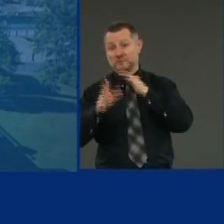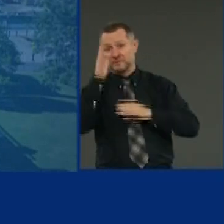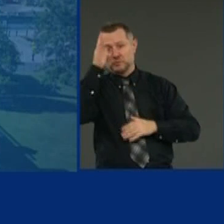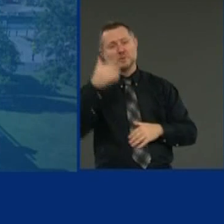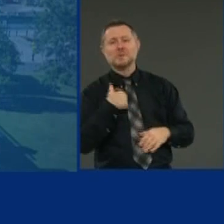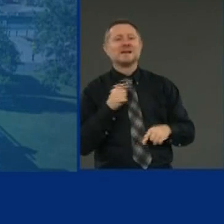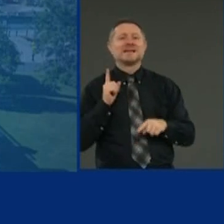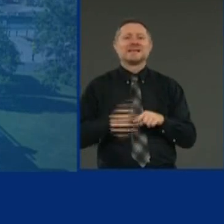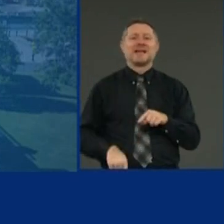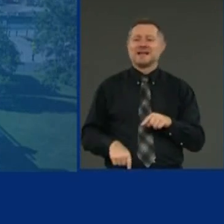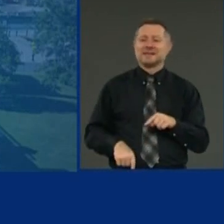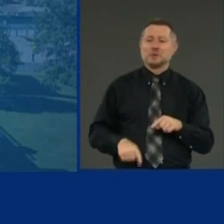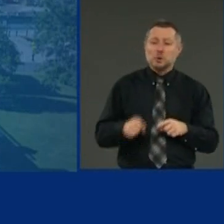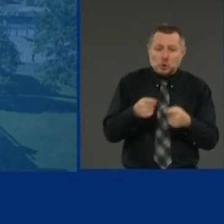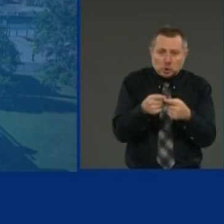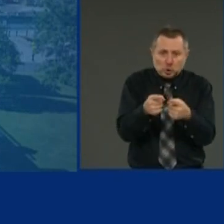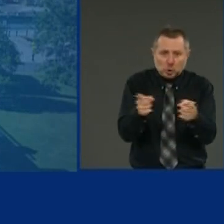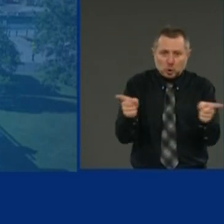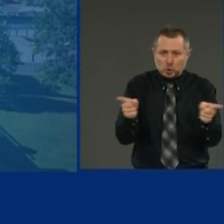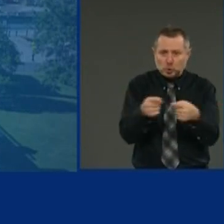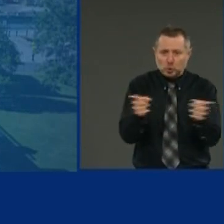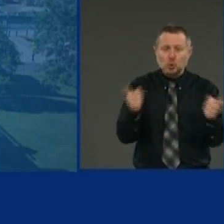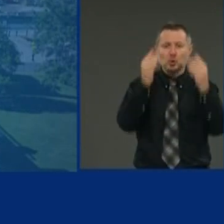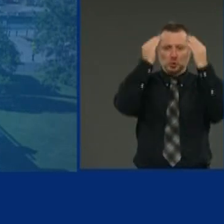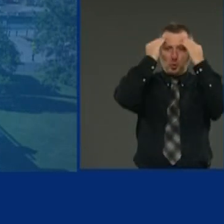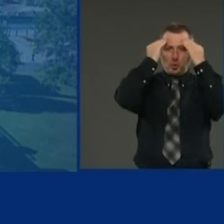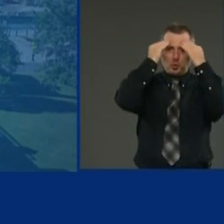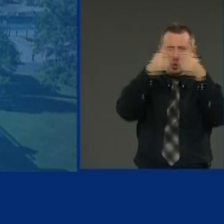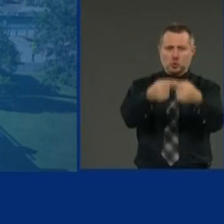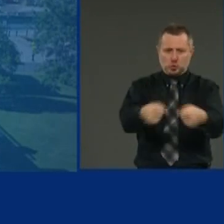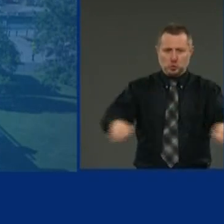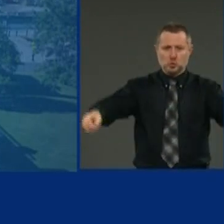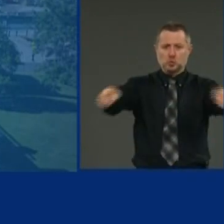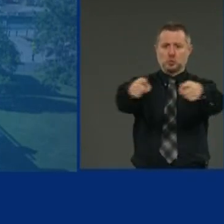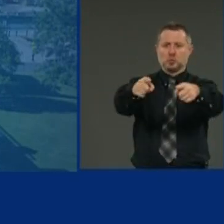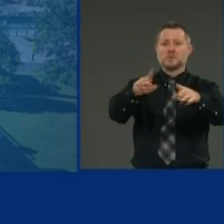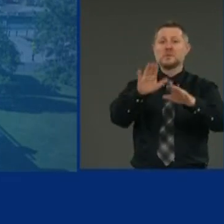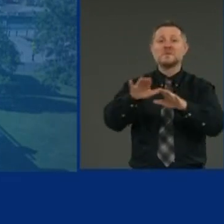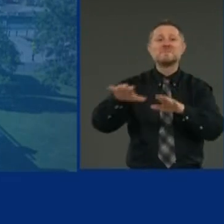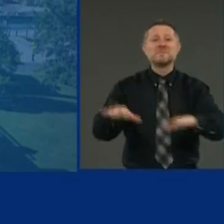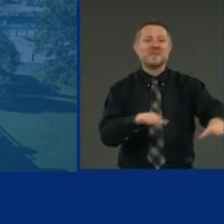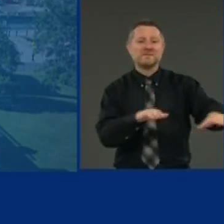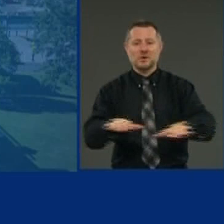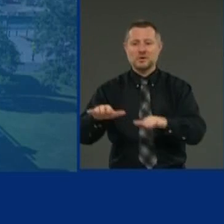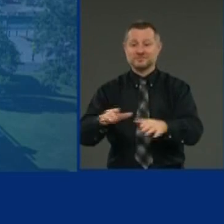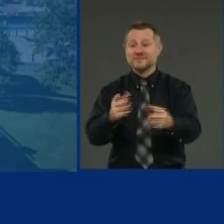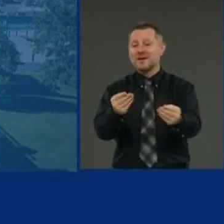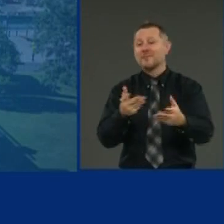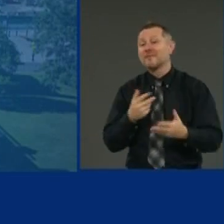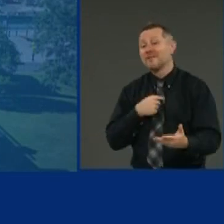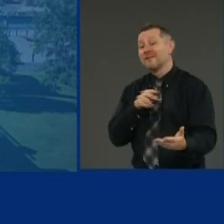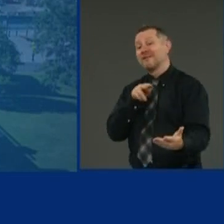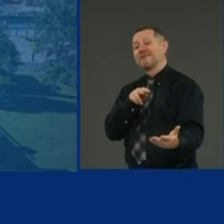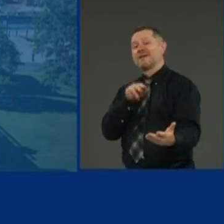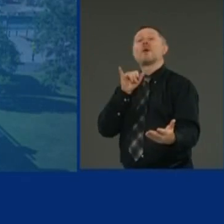WHAT'S GOING TO HAPPEN NEXT WEEK, THE WEEK AFTER. I CAN'T TELL YOU. ONLY YOU KNOW, THE PERSON IN THE